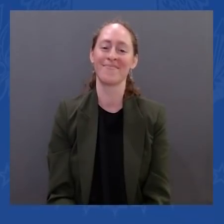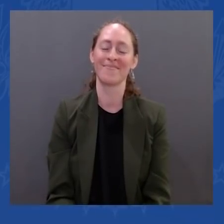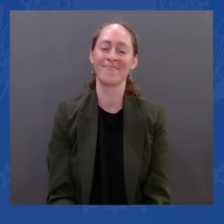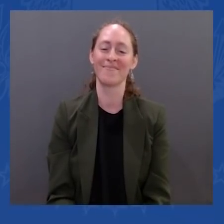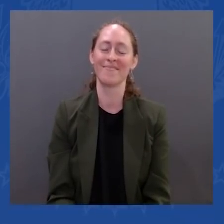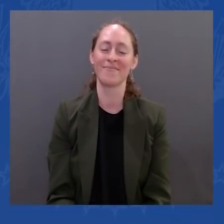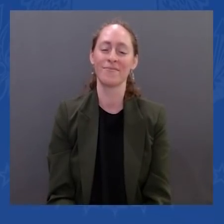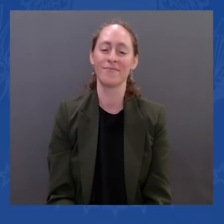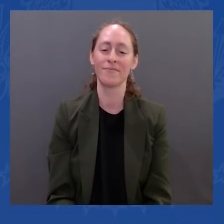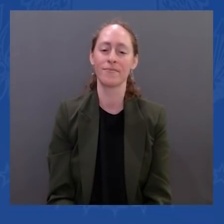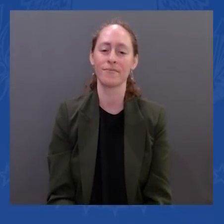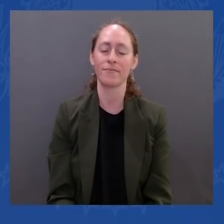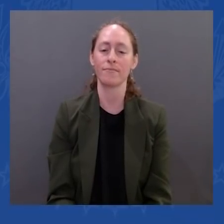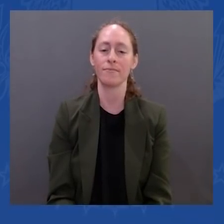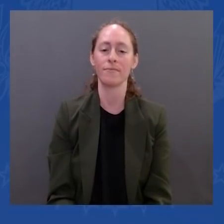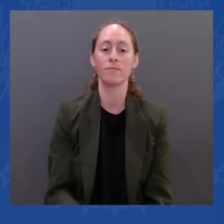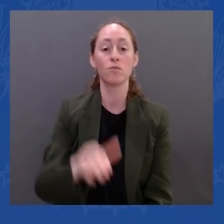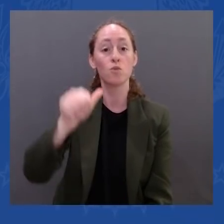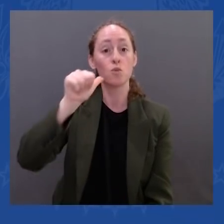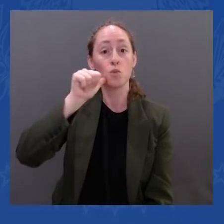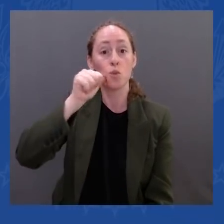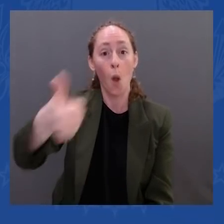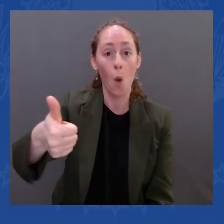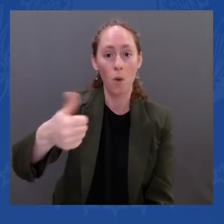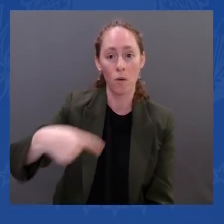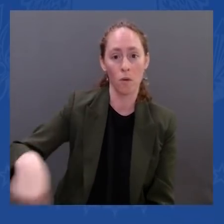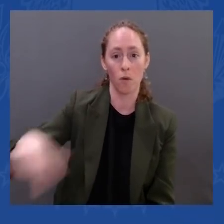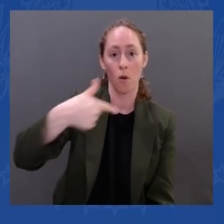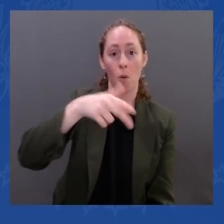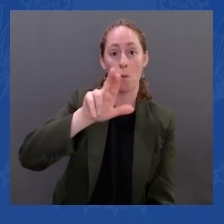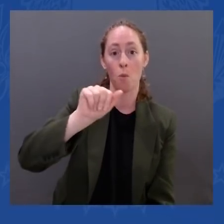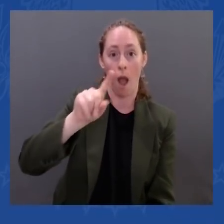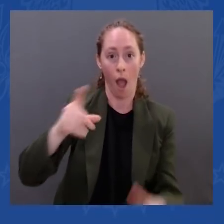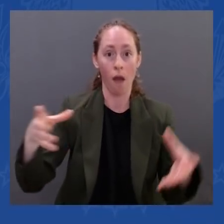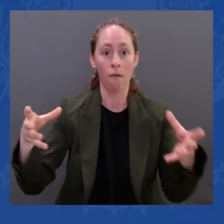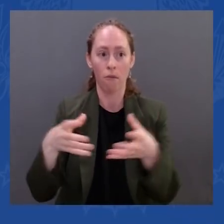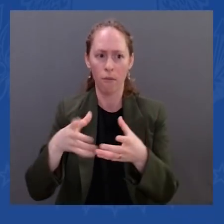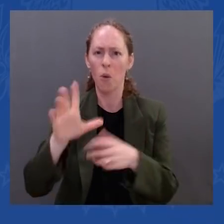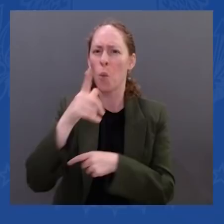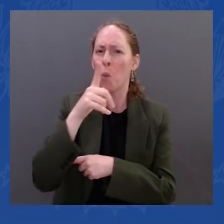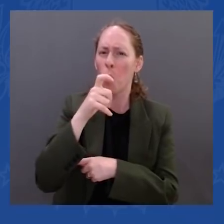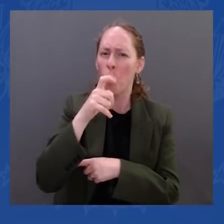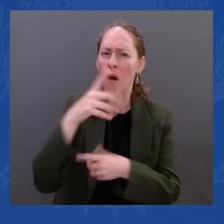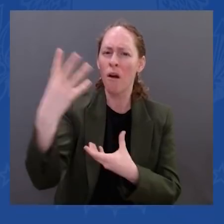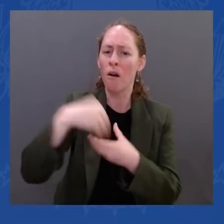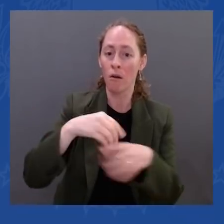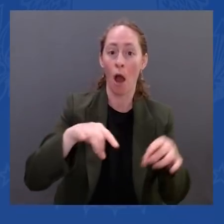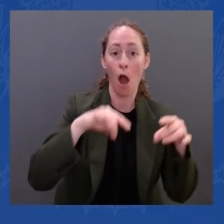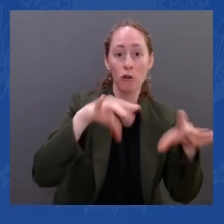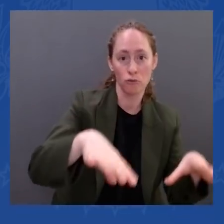and our second time meeting together in person. The Quad is showing the world that cooperation